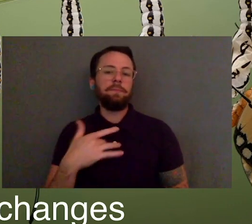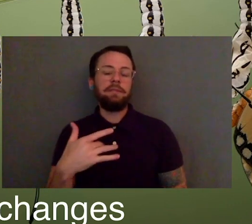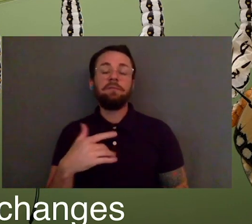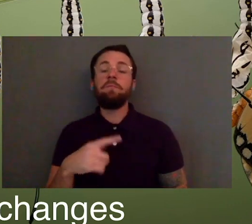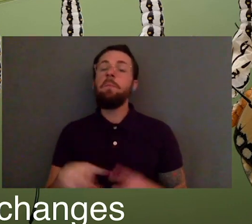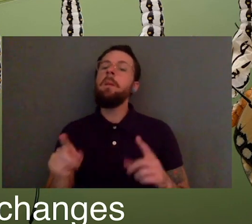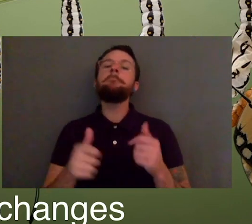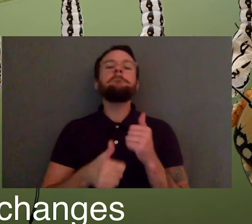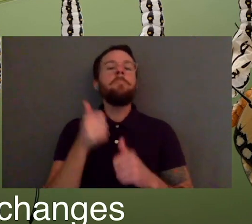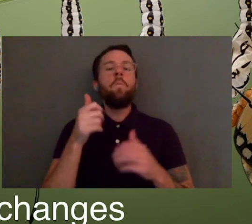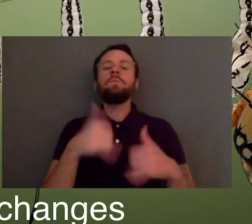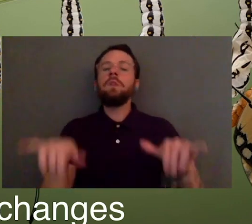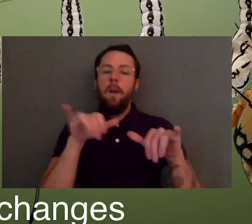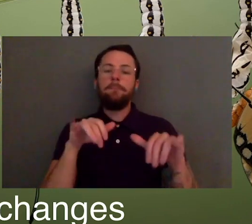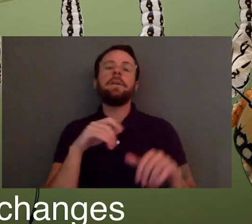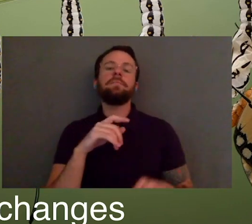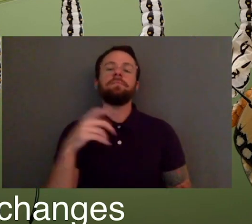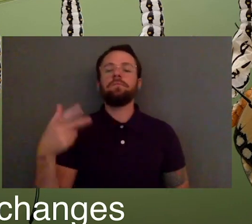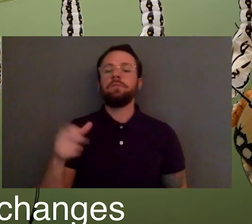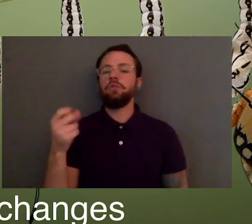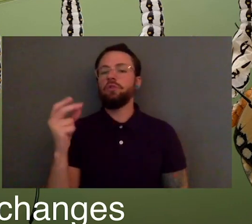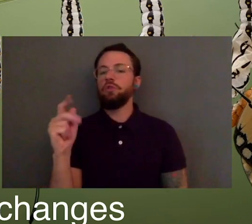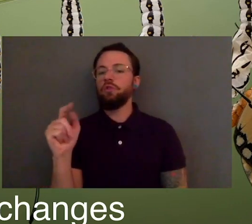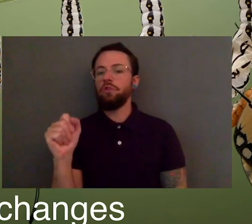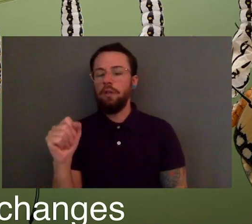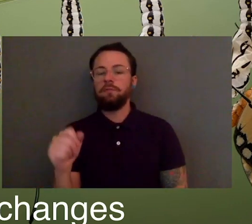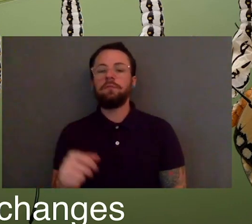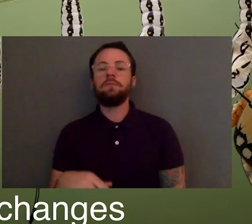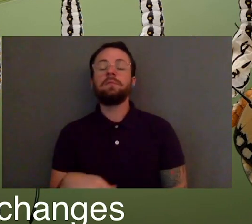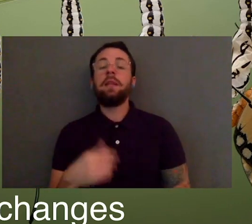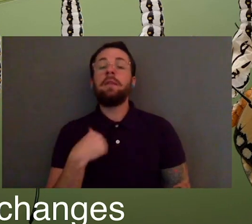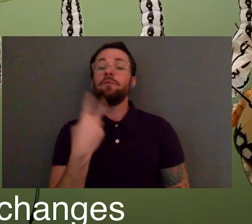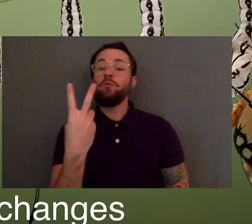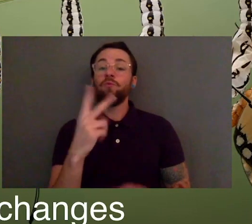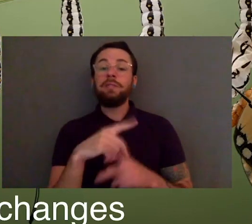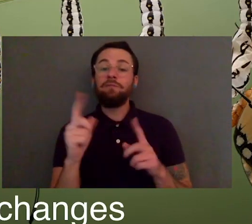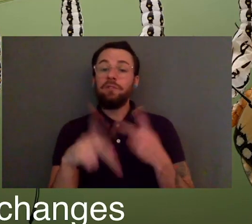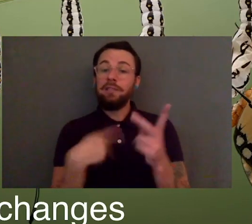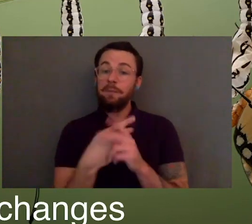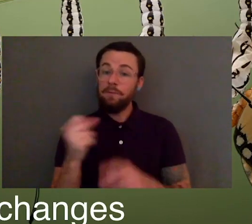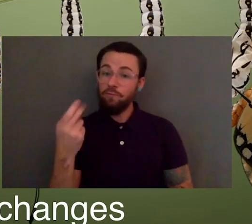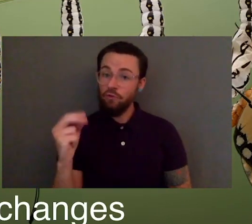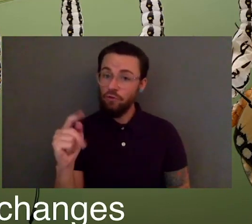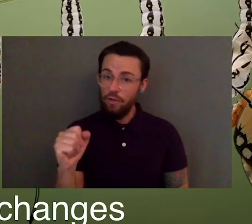Again, as I mentioned it's important that they be small doses that are administered over time.